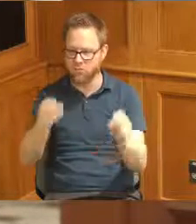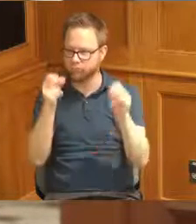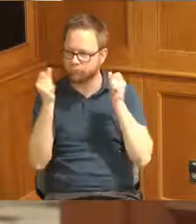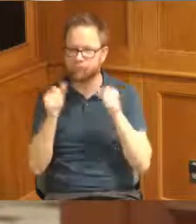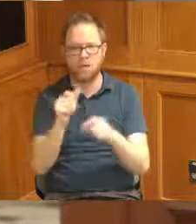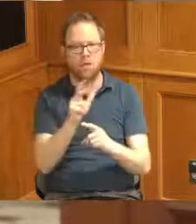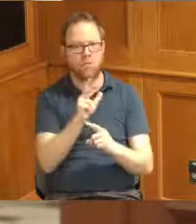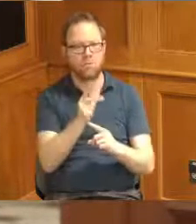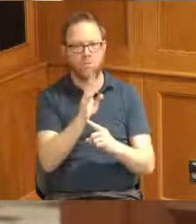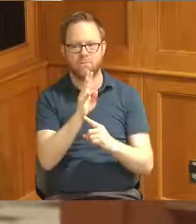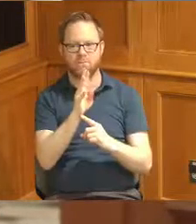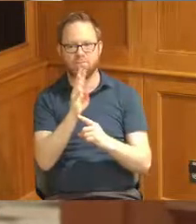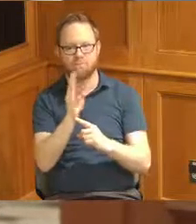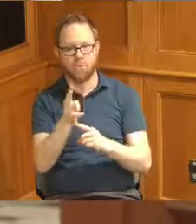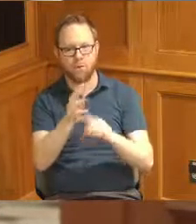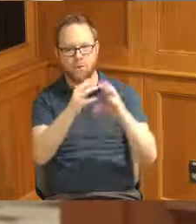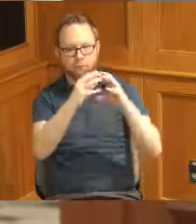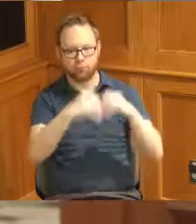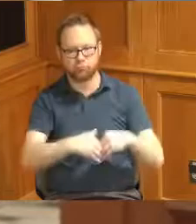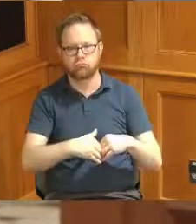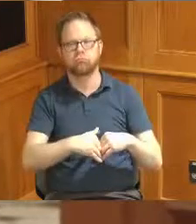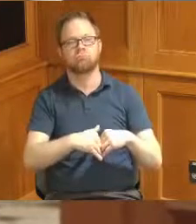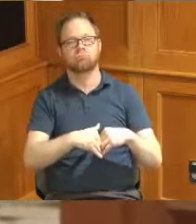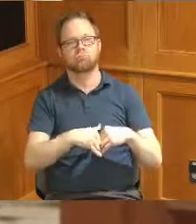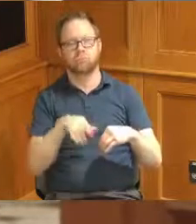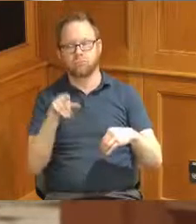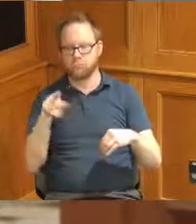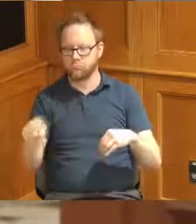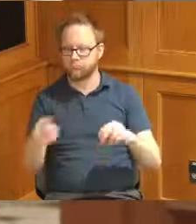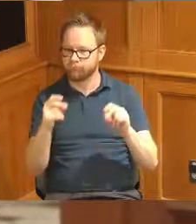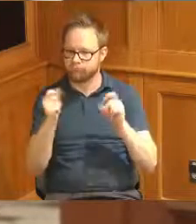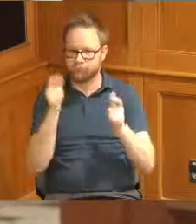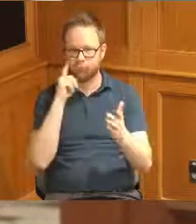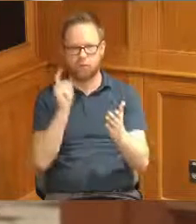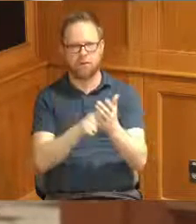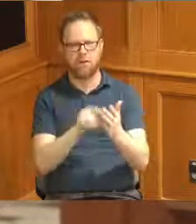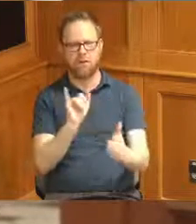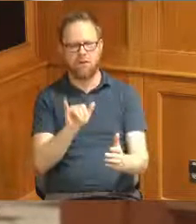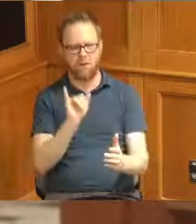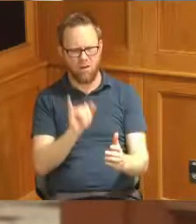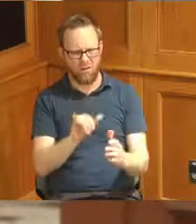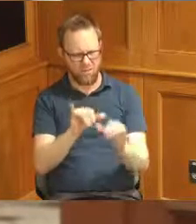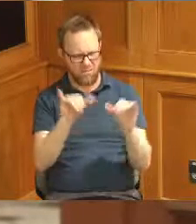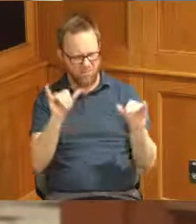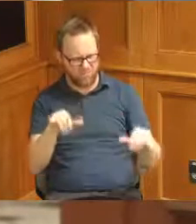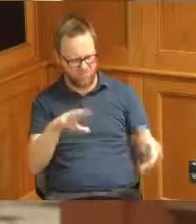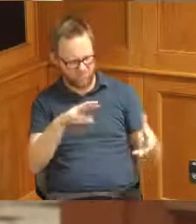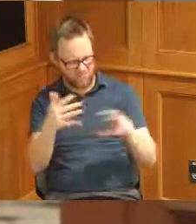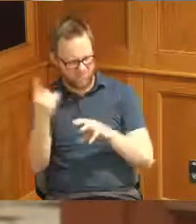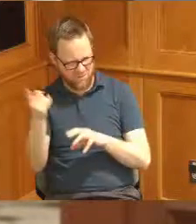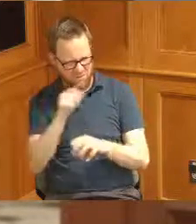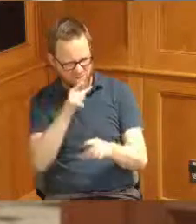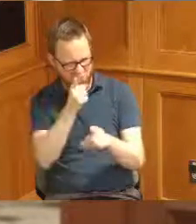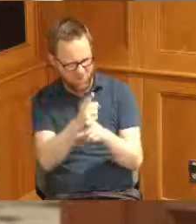of the of the power stars that we experienced she recognized the anomalies within our our reporting